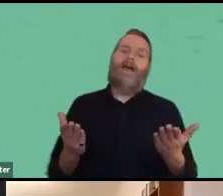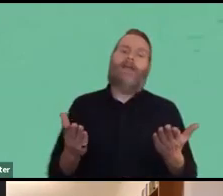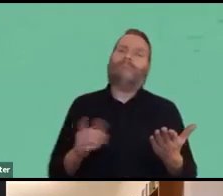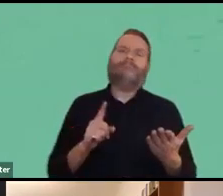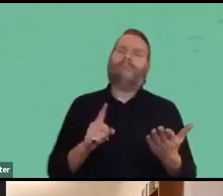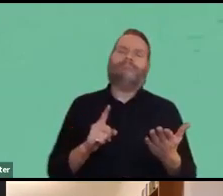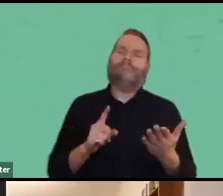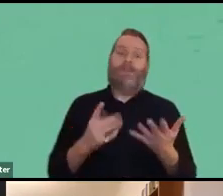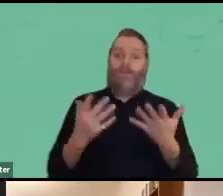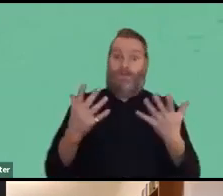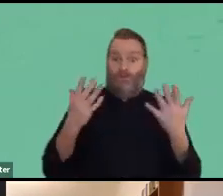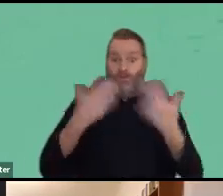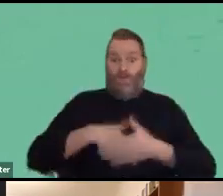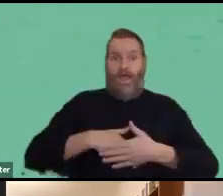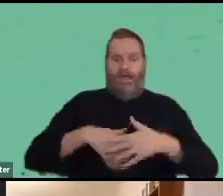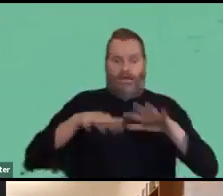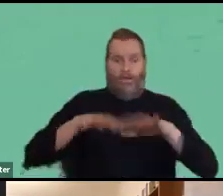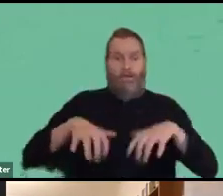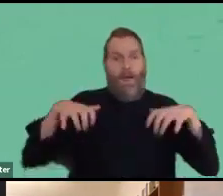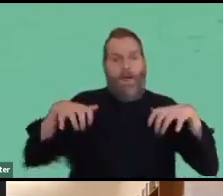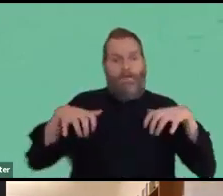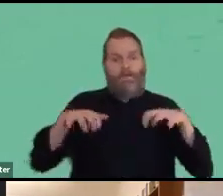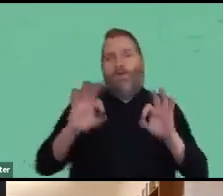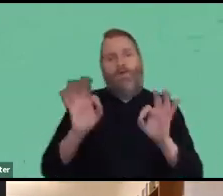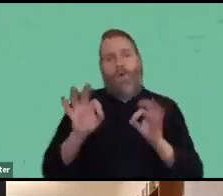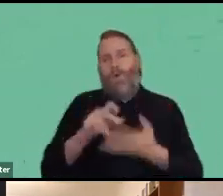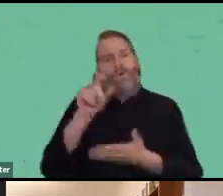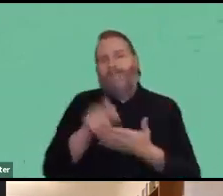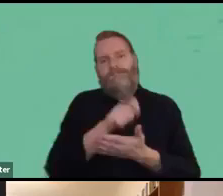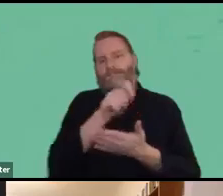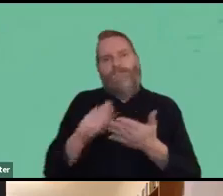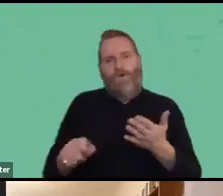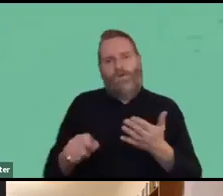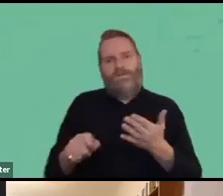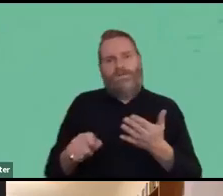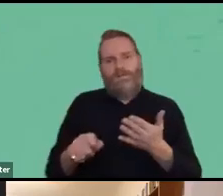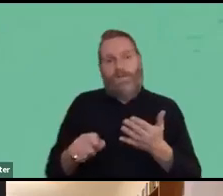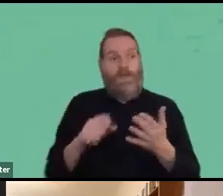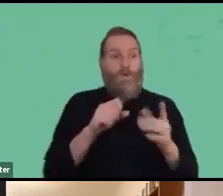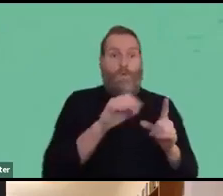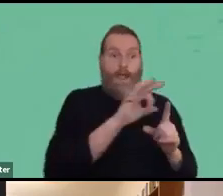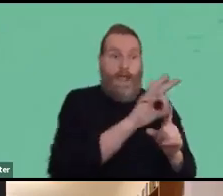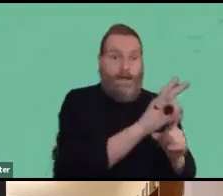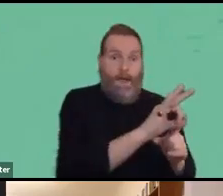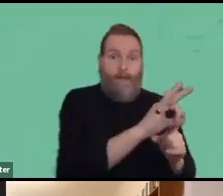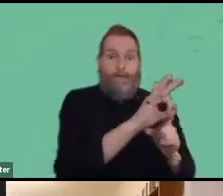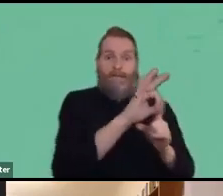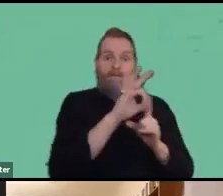when a petition comes before um this was a back bench petition that was heard in Westminster hall